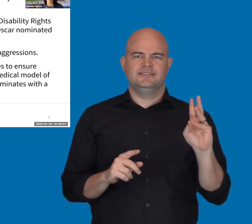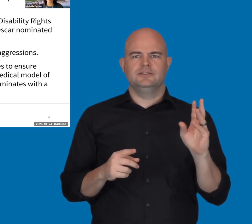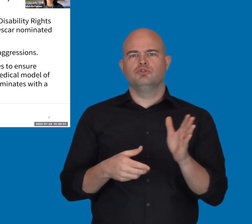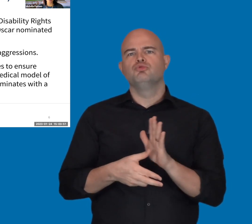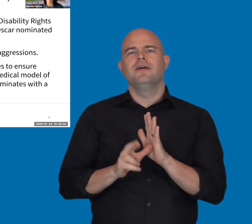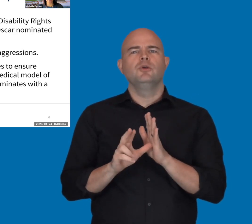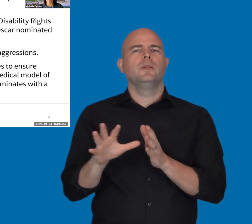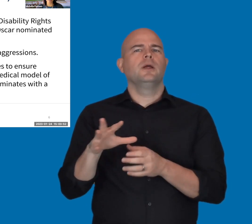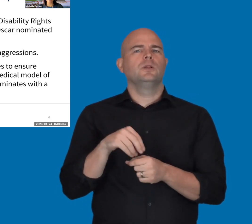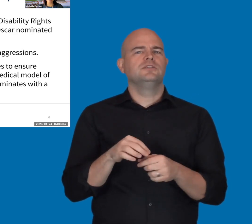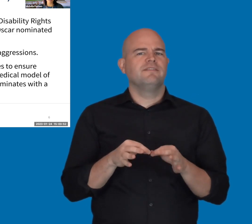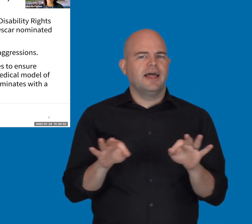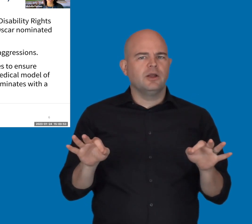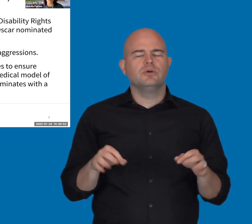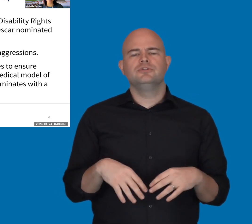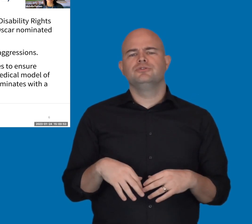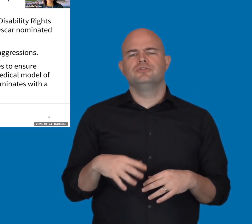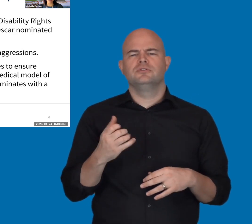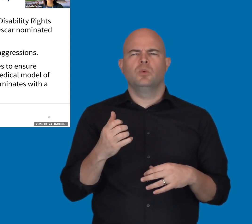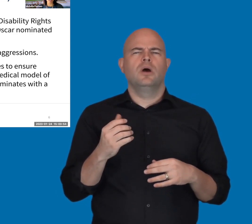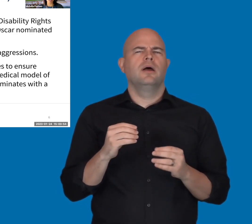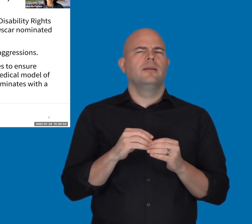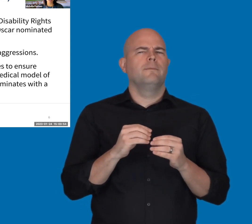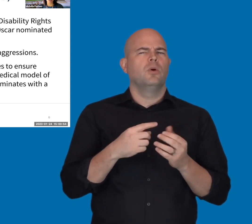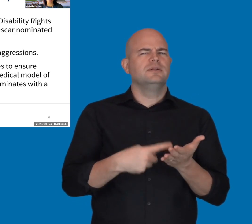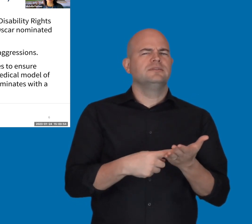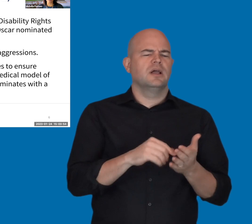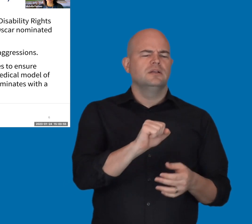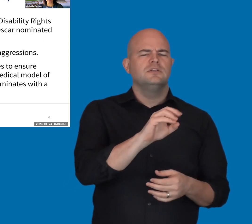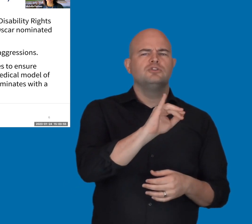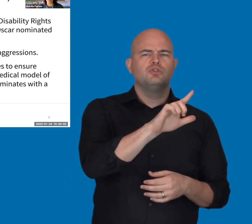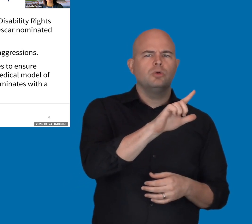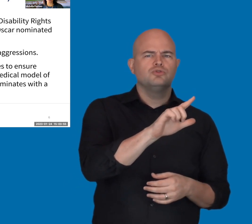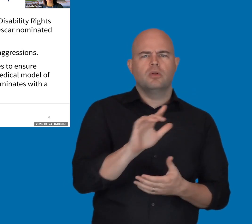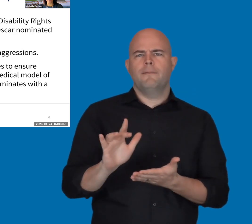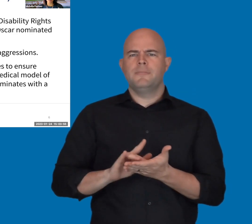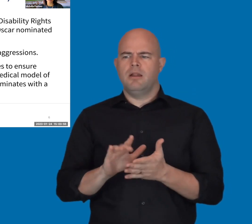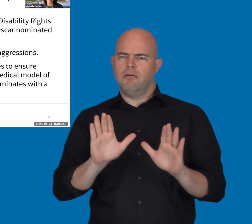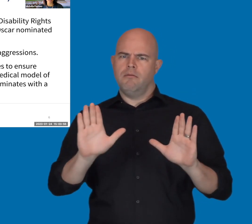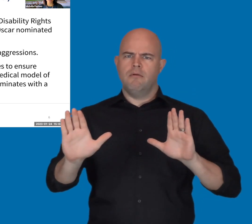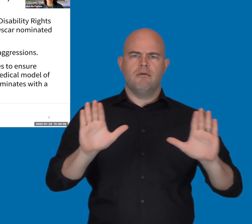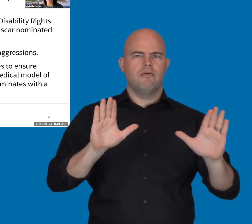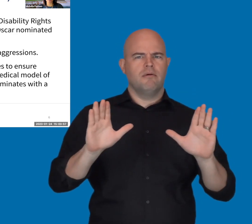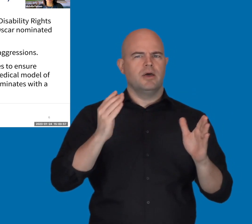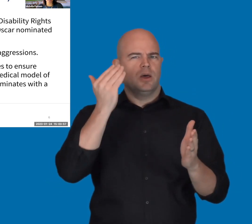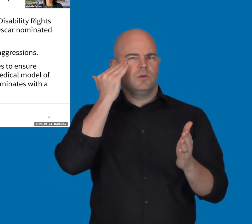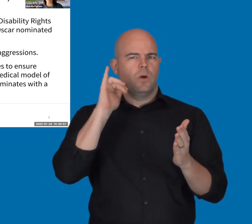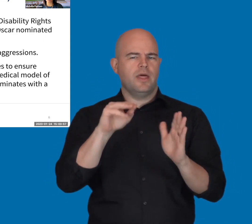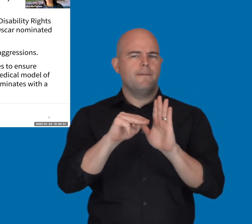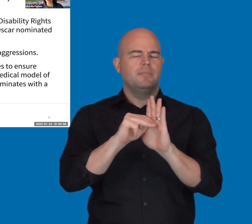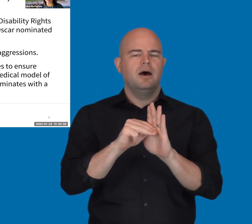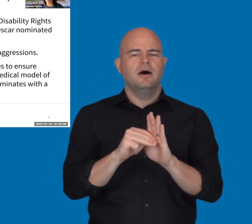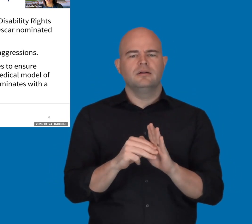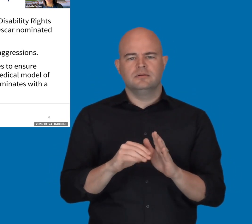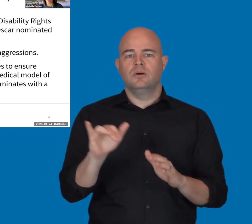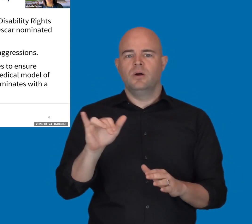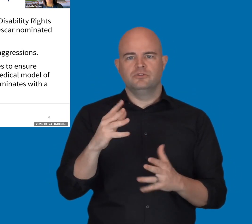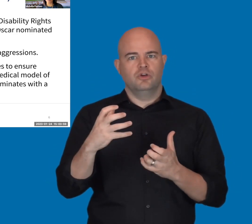that wonderful movie about the Disability Rights Movement kind of tied everything in to what we covered in week four.